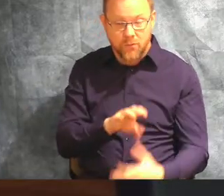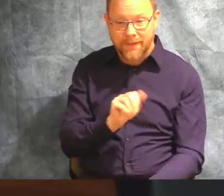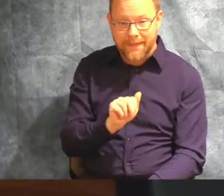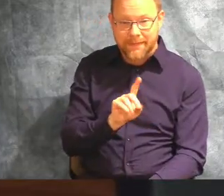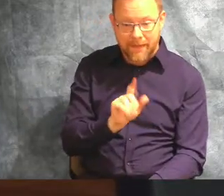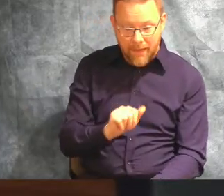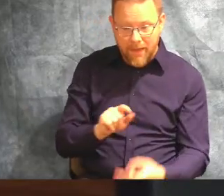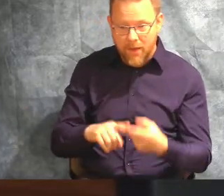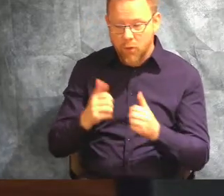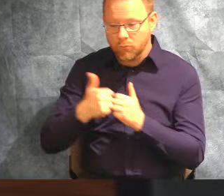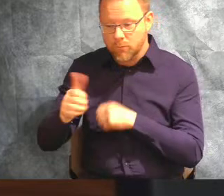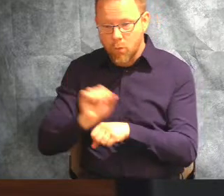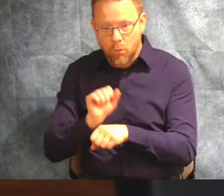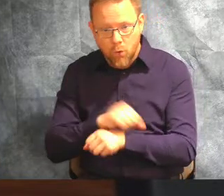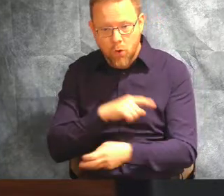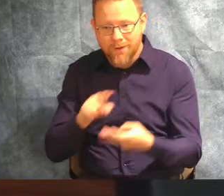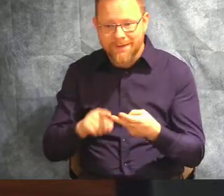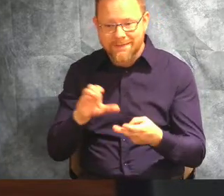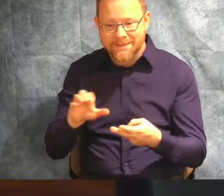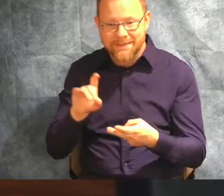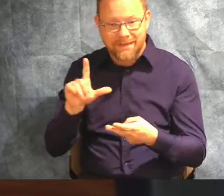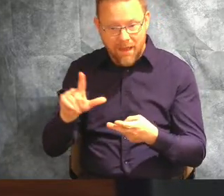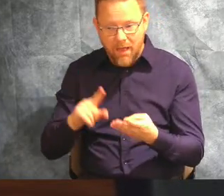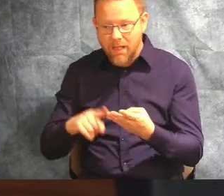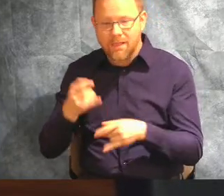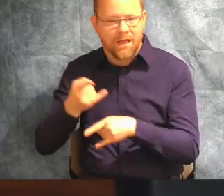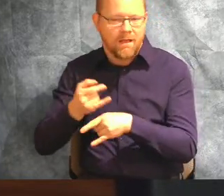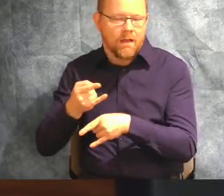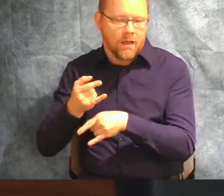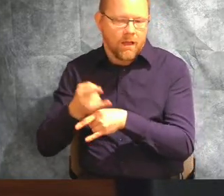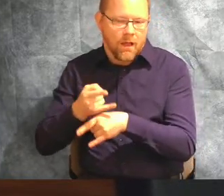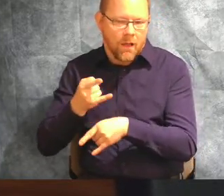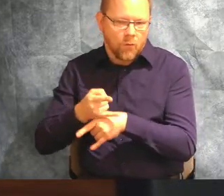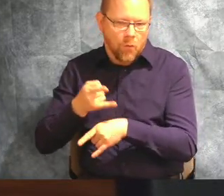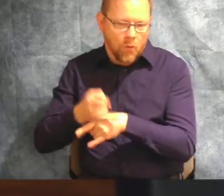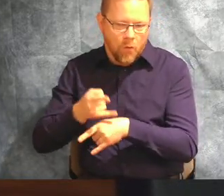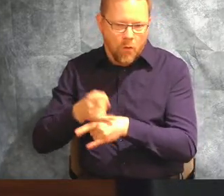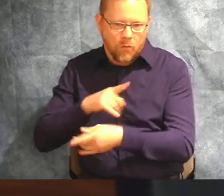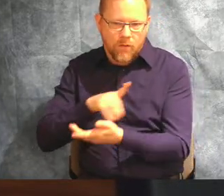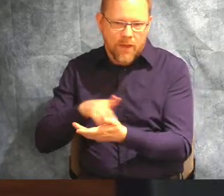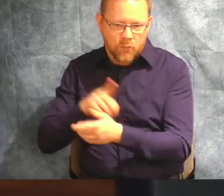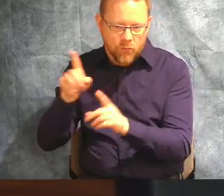remote work, CDL, alcohol and drug testing as well as the implementation of a new